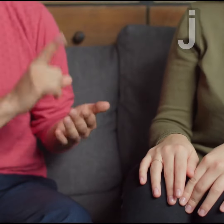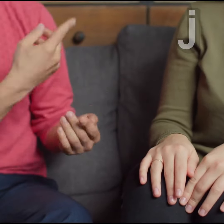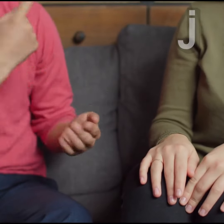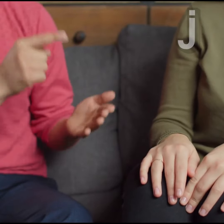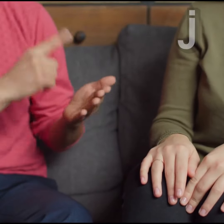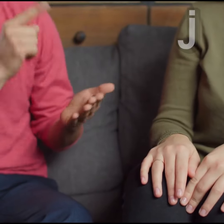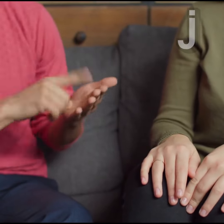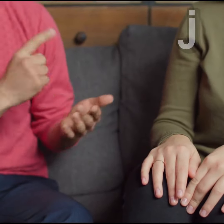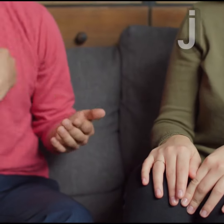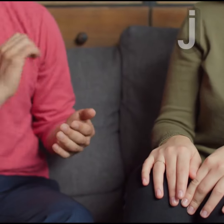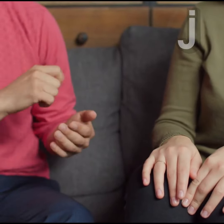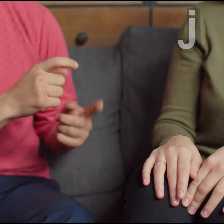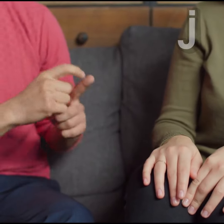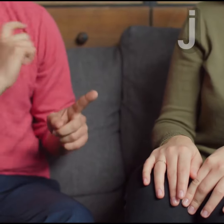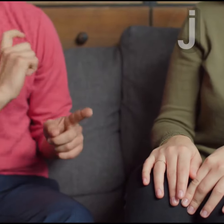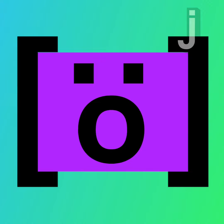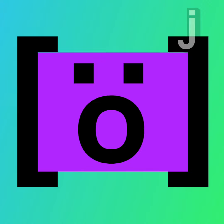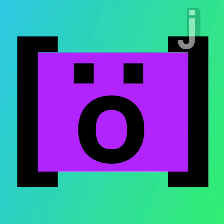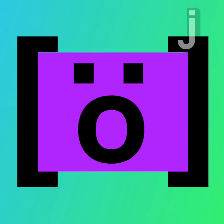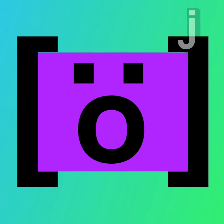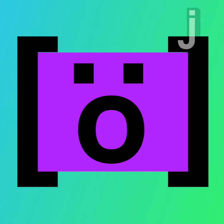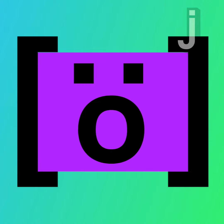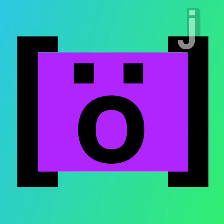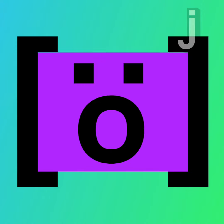IF YOU’RE NOT DEAF, ASL IS A GREAT LANGUAGE TO LEARN, AND SOME SCHOOLS COUNT LEARNING